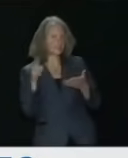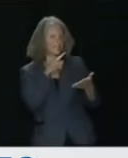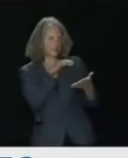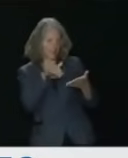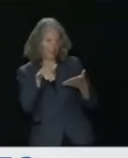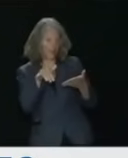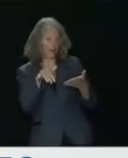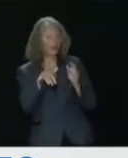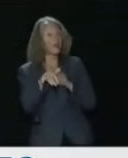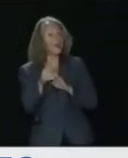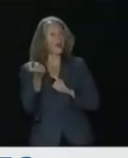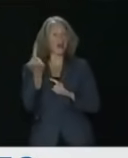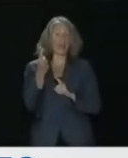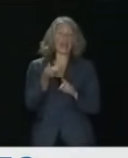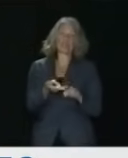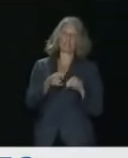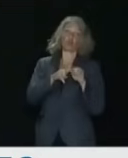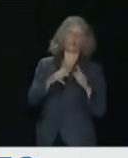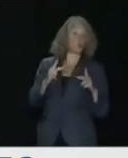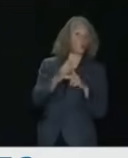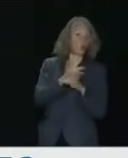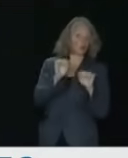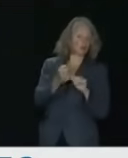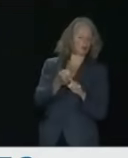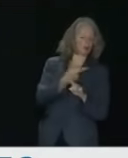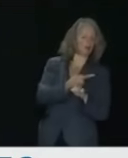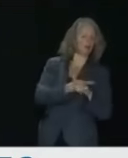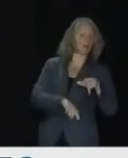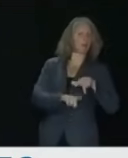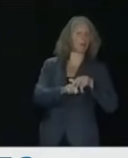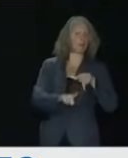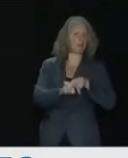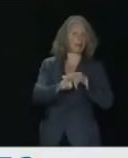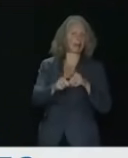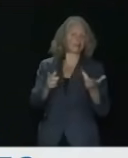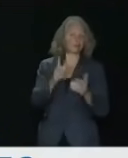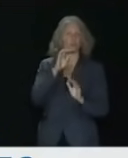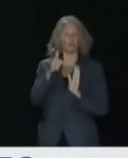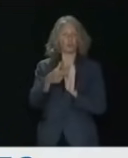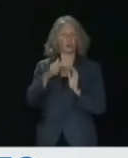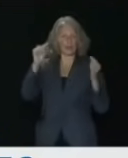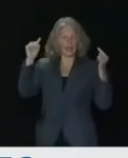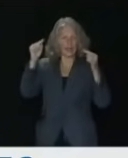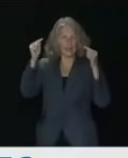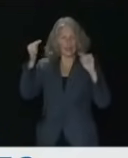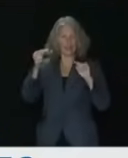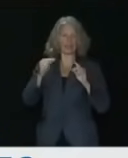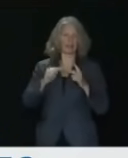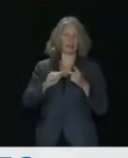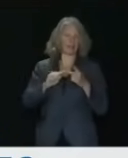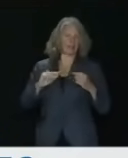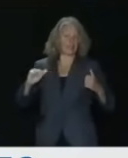AND BUT THERE IS A POSSIBILITY OF INCREASED SHORT TERM SIDE